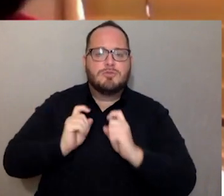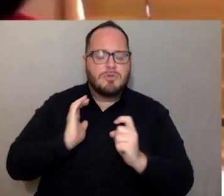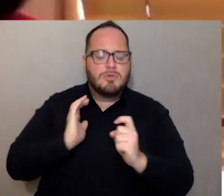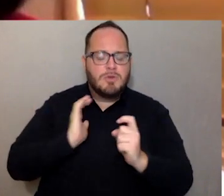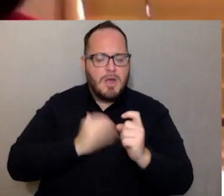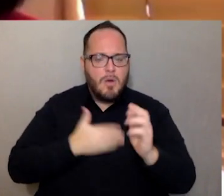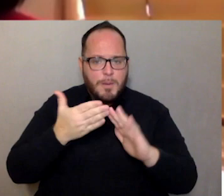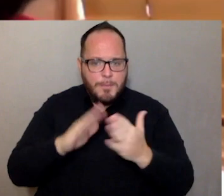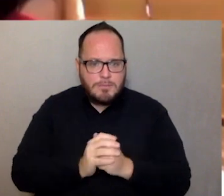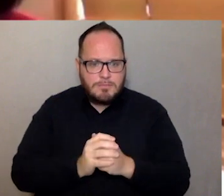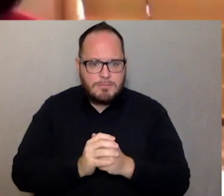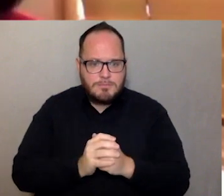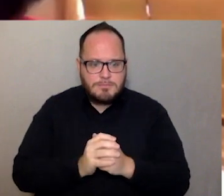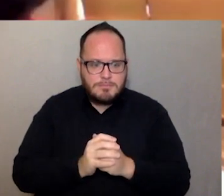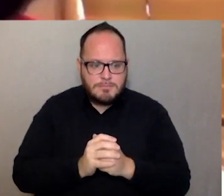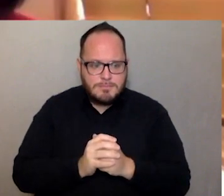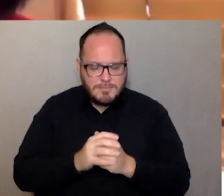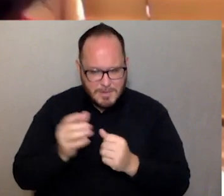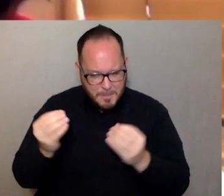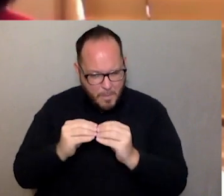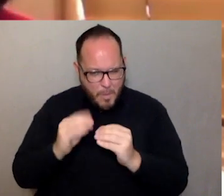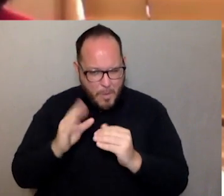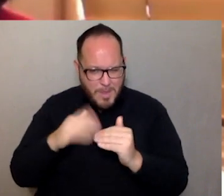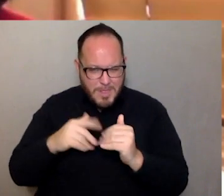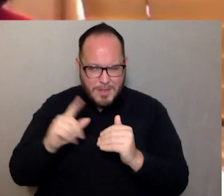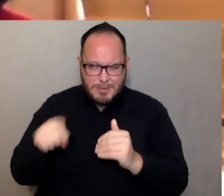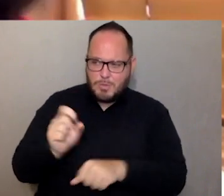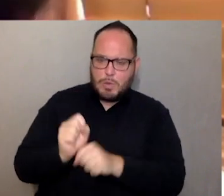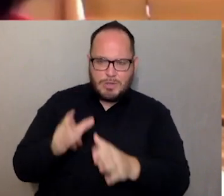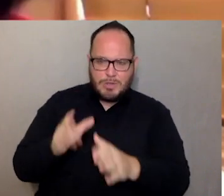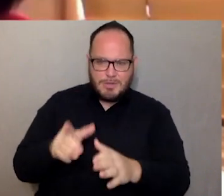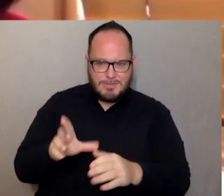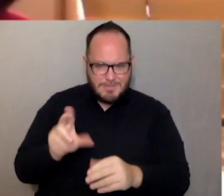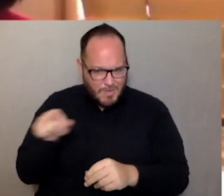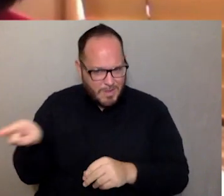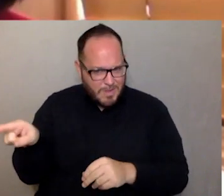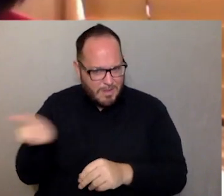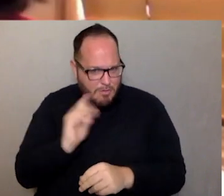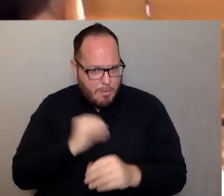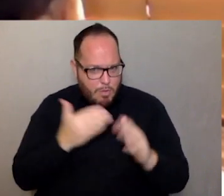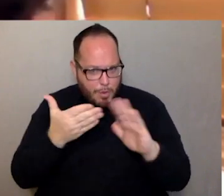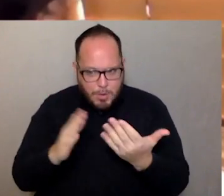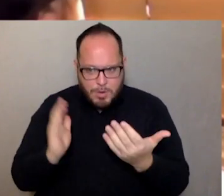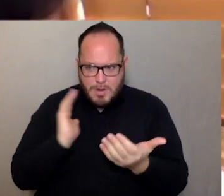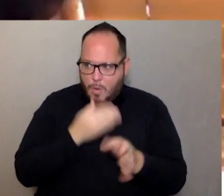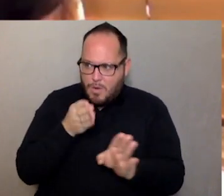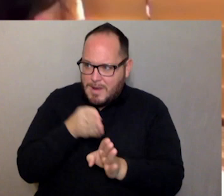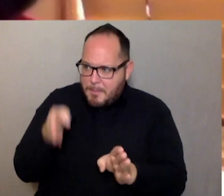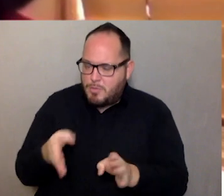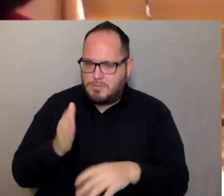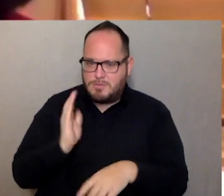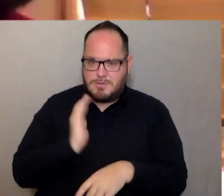THEY ARE OUR RELATIVES, FRIENDS, NEIGHBORS, VENDORS, AND CUSTOMERS. AND THEY ARE OREGONIANS.